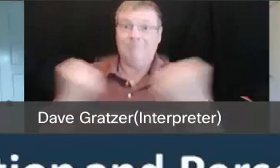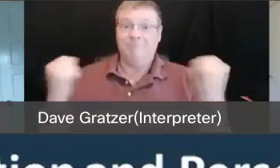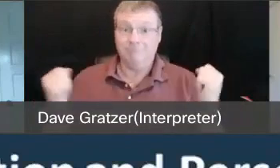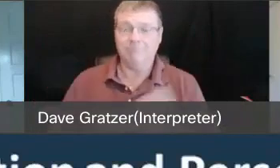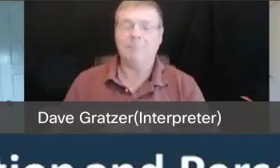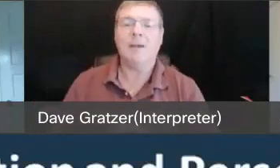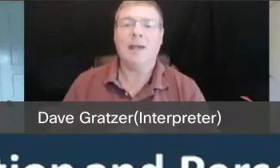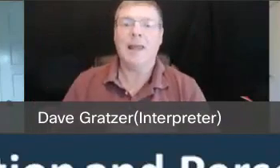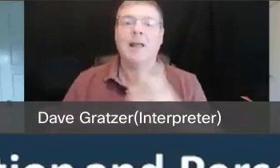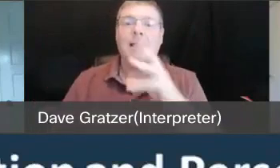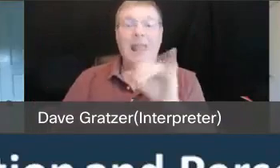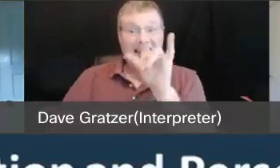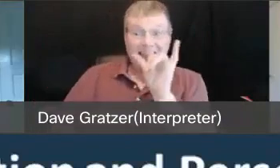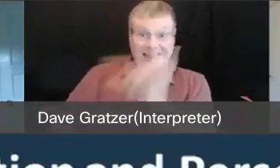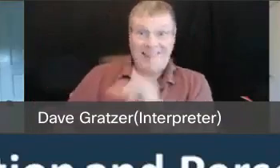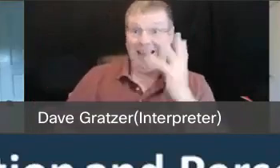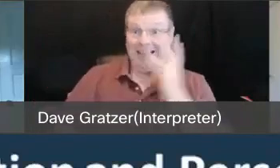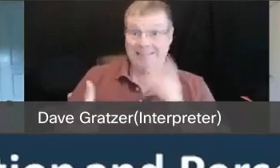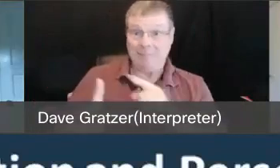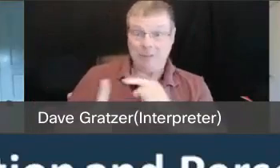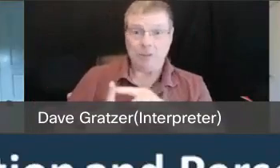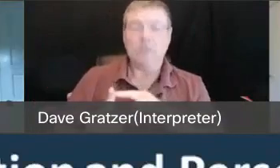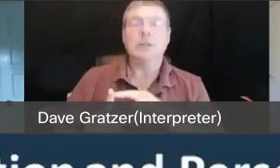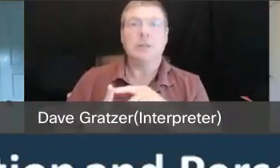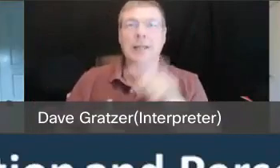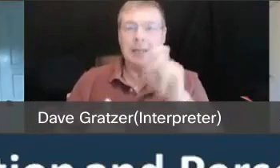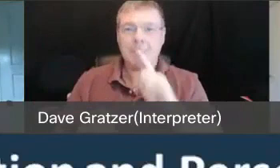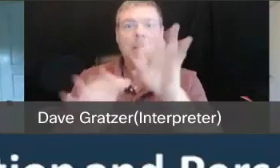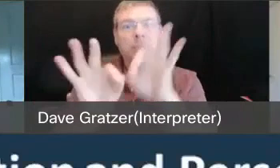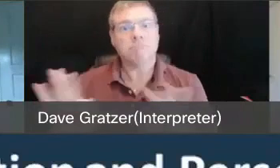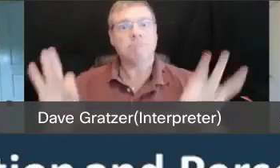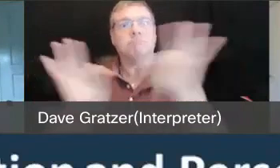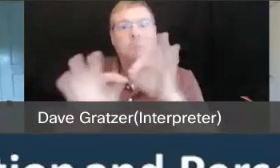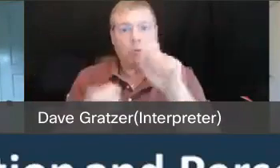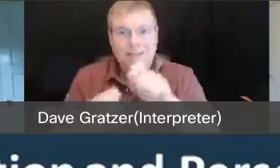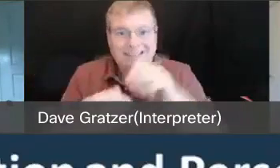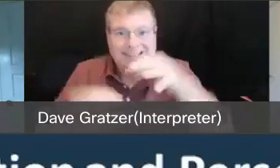that could be a key detail for prescribing the personal history section.